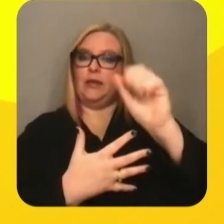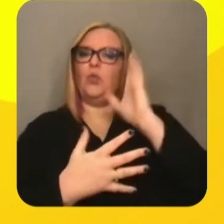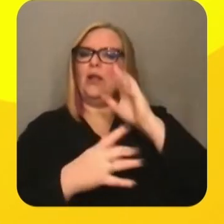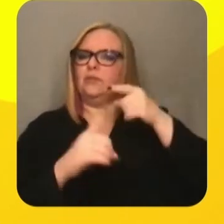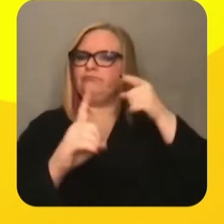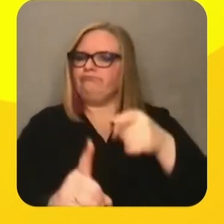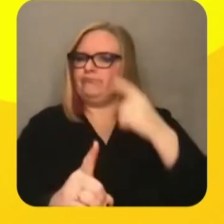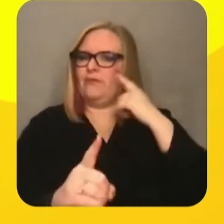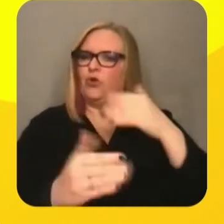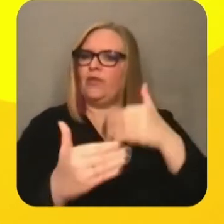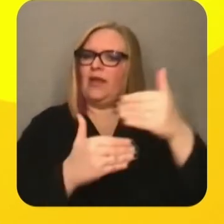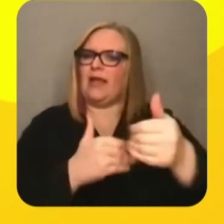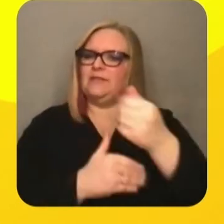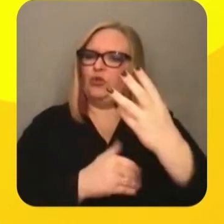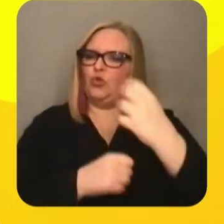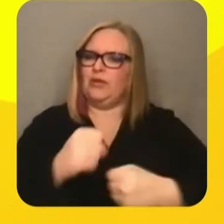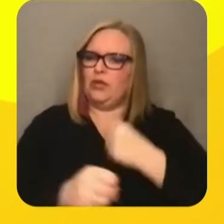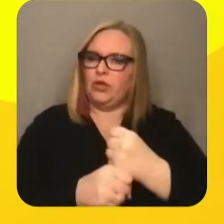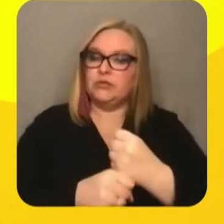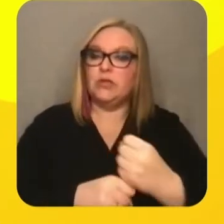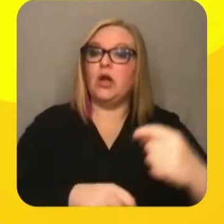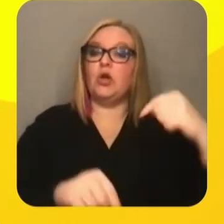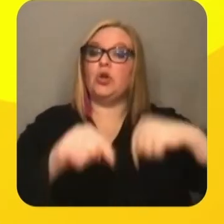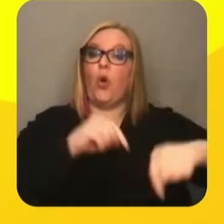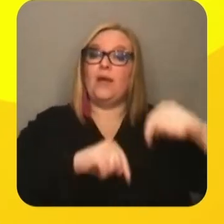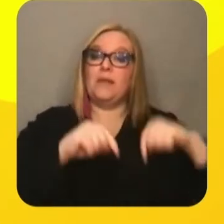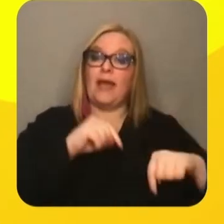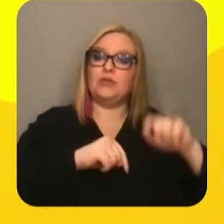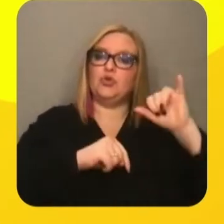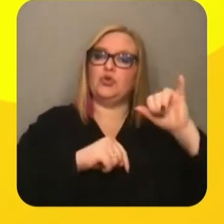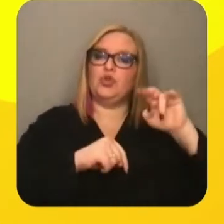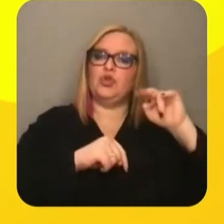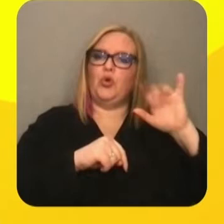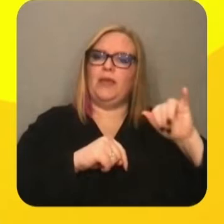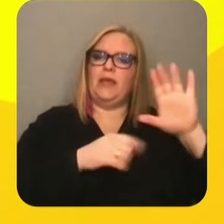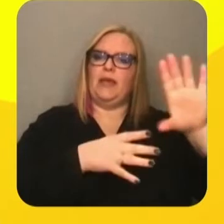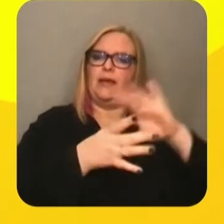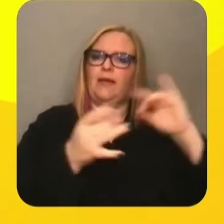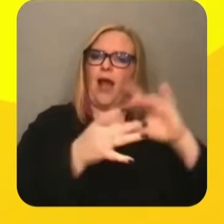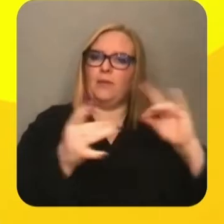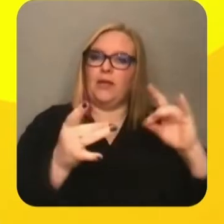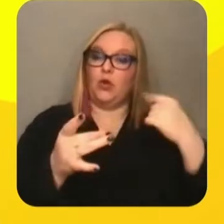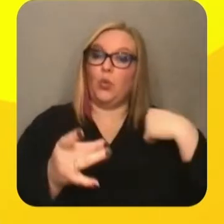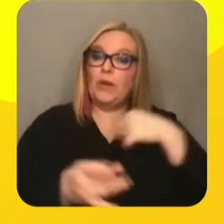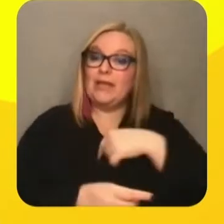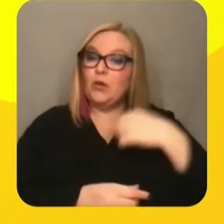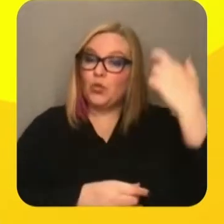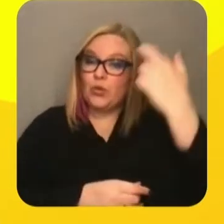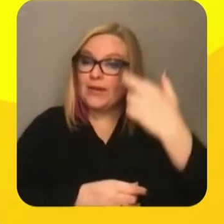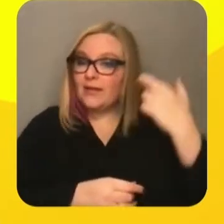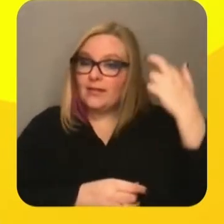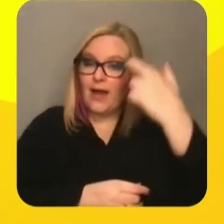And then going back to what Yemi was talking about, part of what we realized as we were collecting